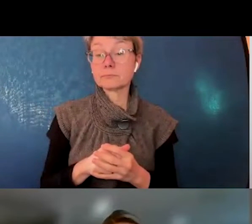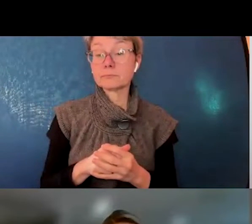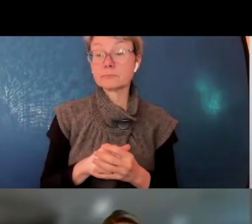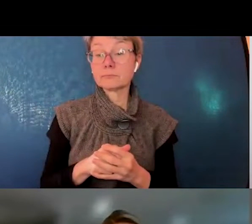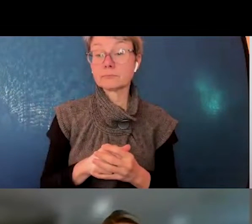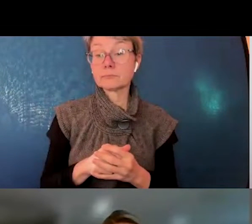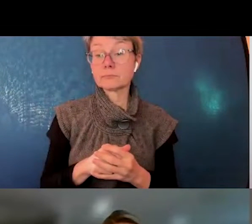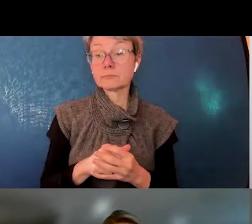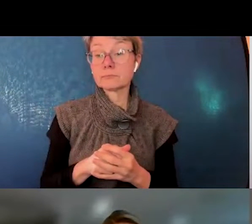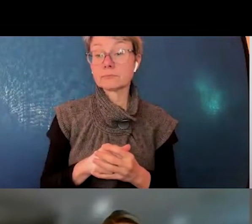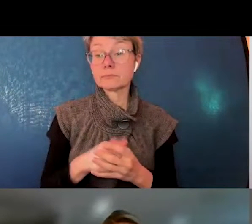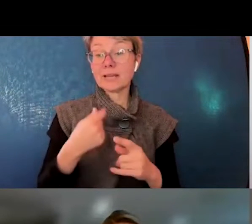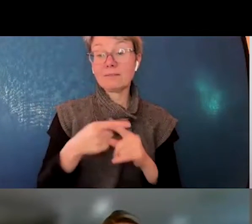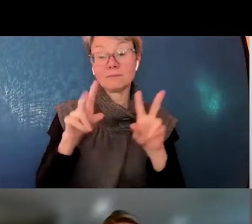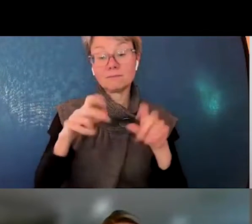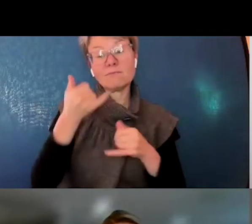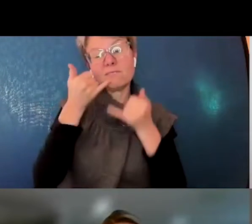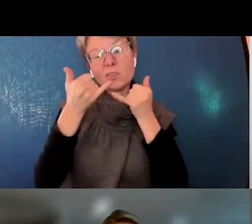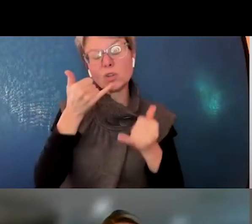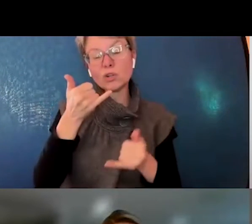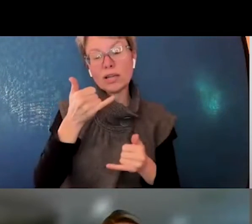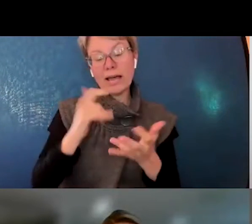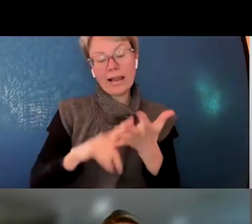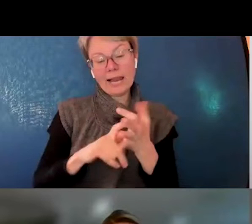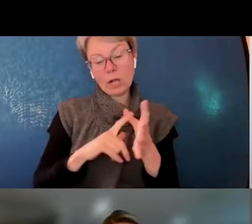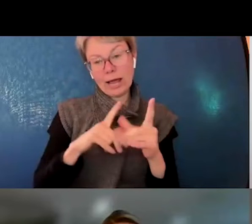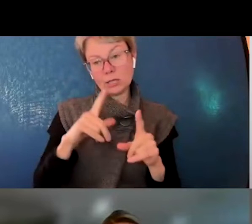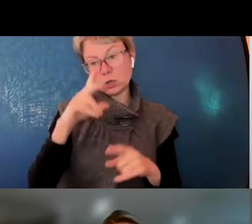through the legal aid youth hotline uh and that's a hotline that's available to children under the